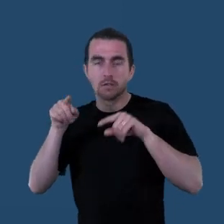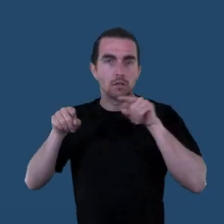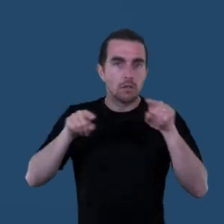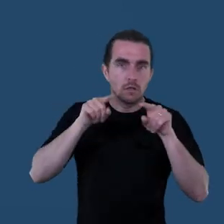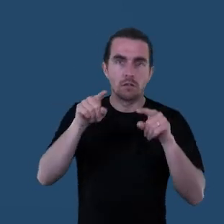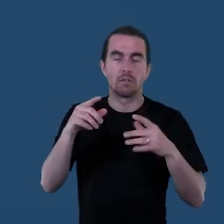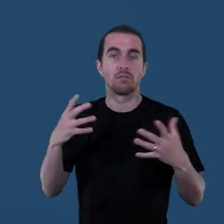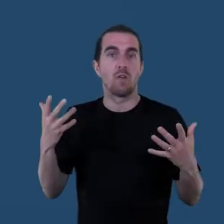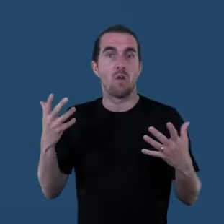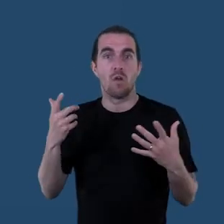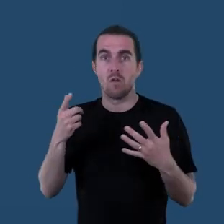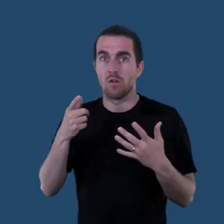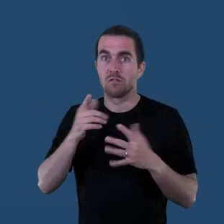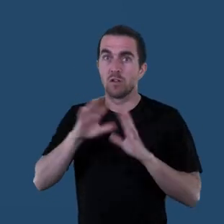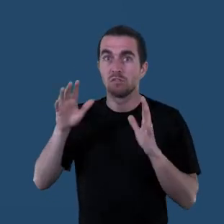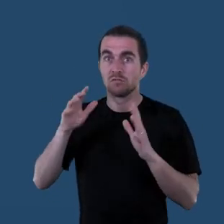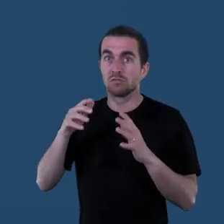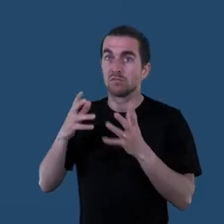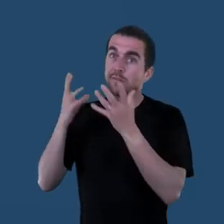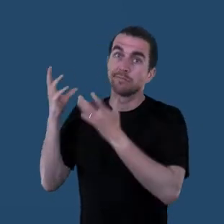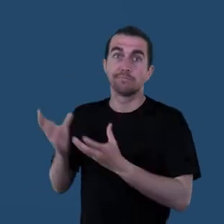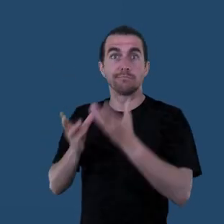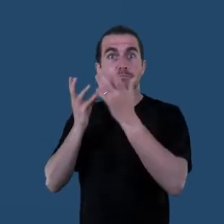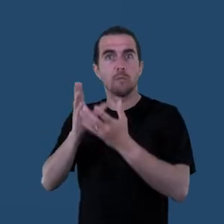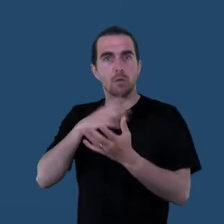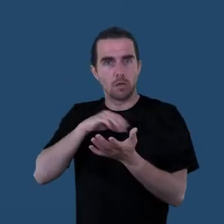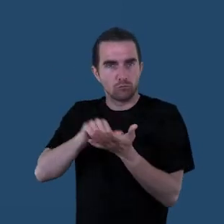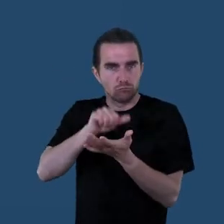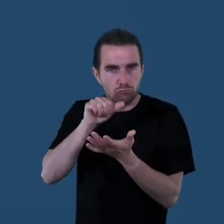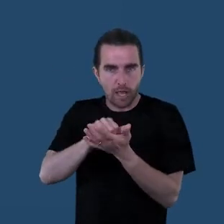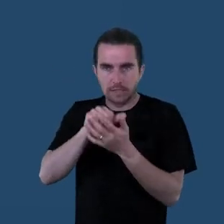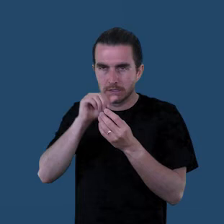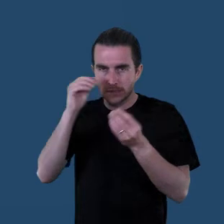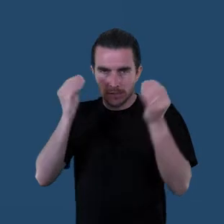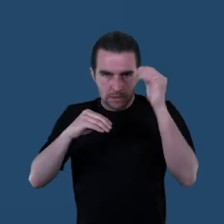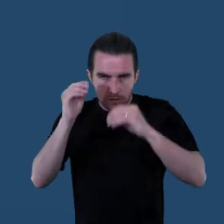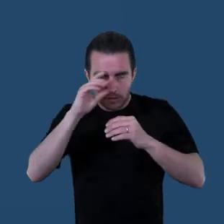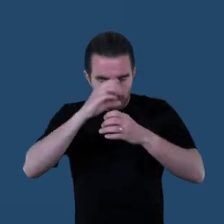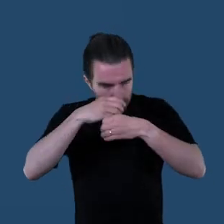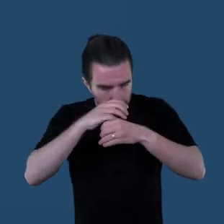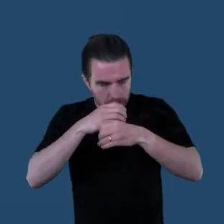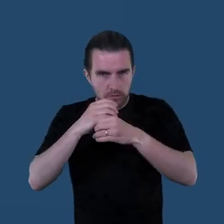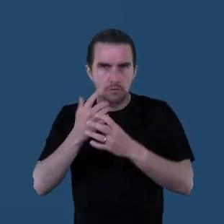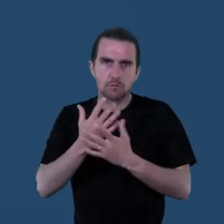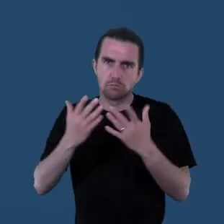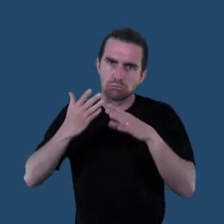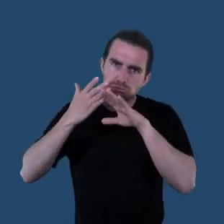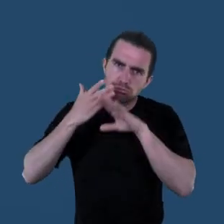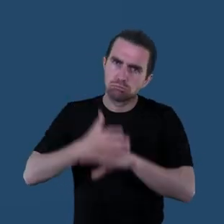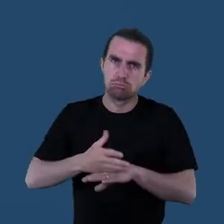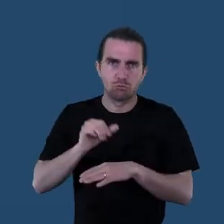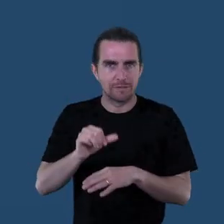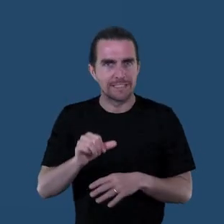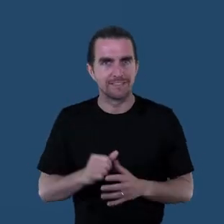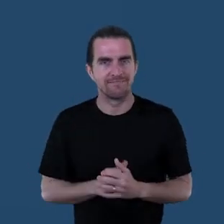It's a lot, you're not just glancing at it. You're really getting right down to the microscopic. It's a lot of work,